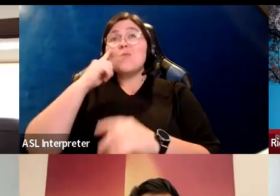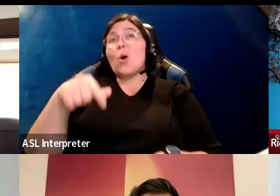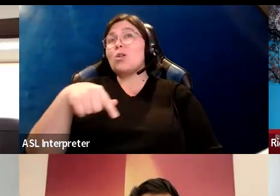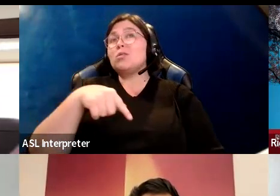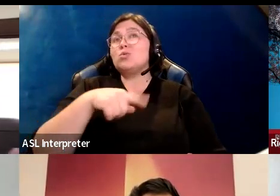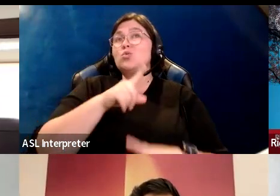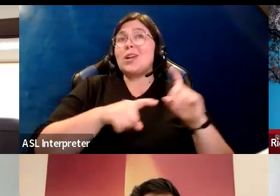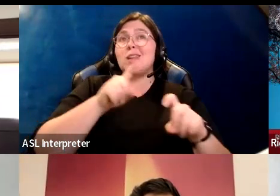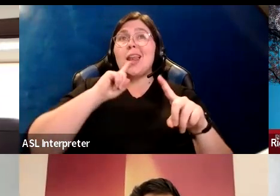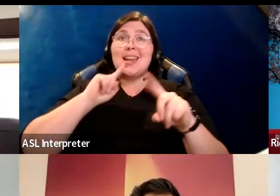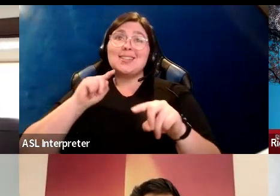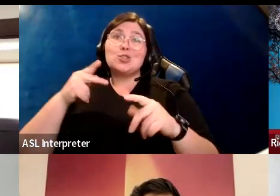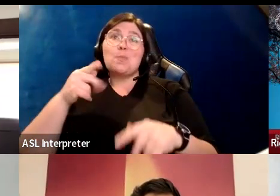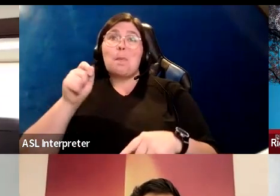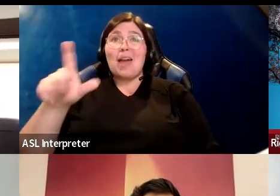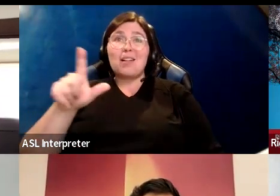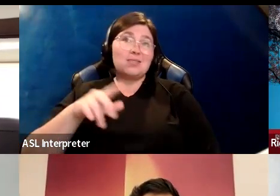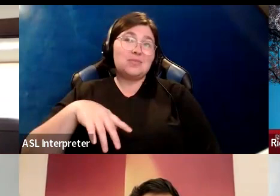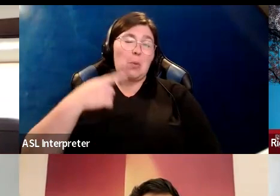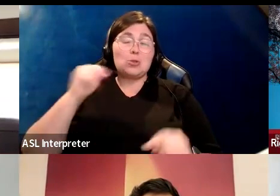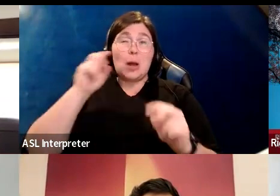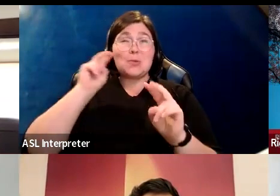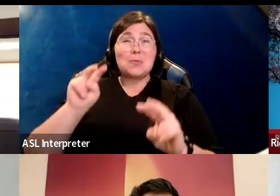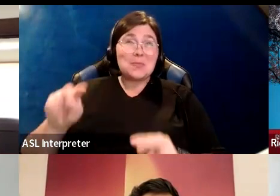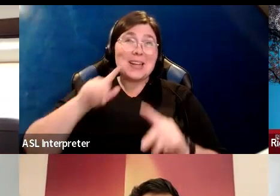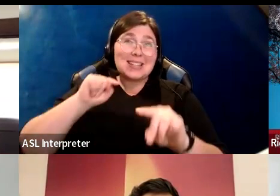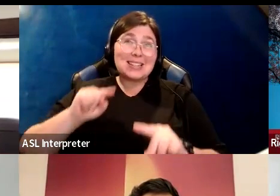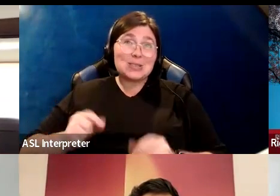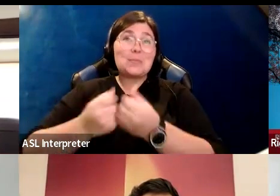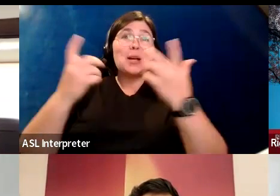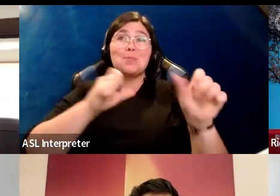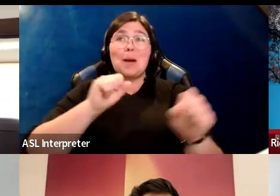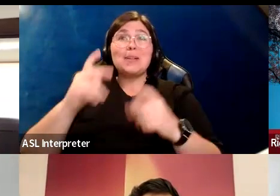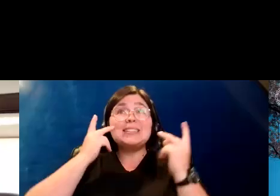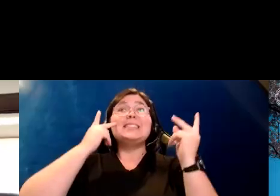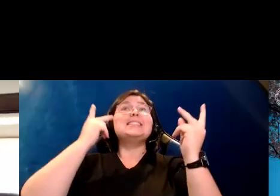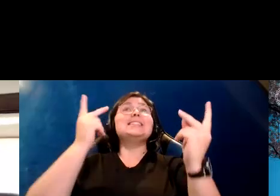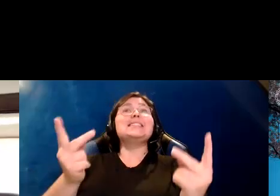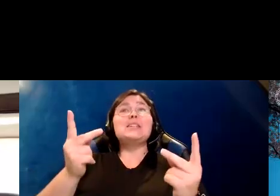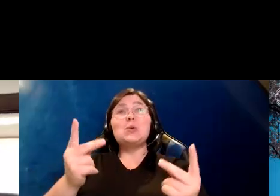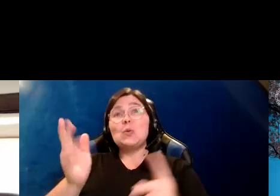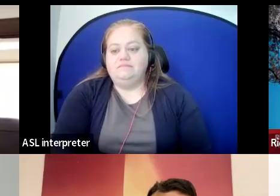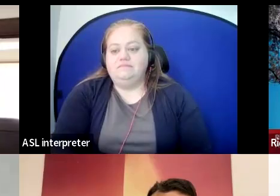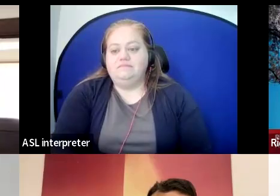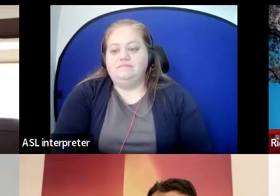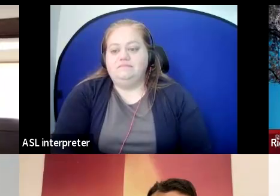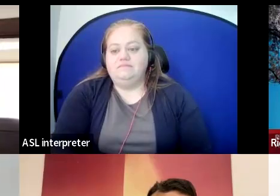We'll be keeping an eye on that, and we'll try to get to as many as we can. So see you folks in five.